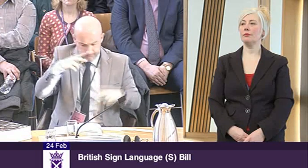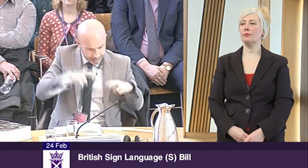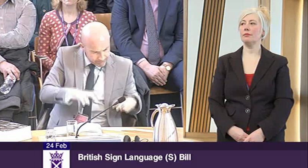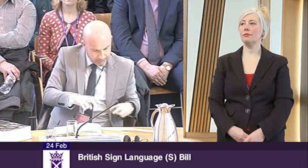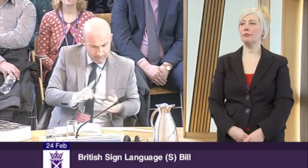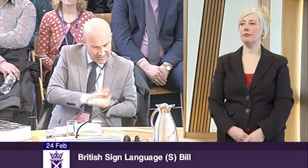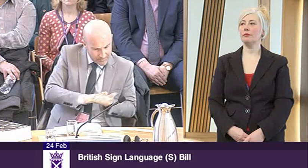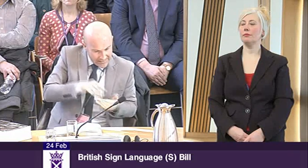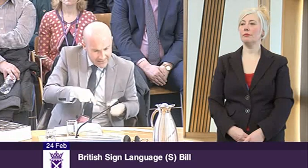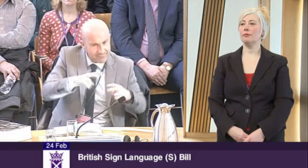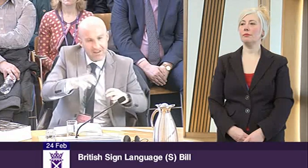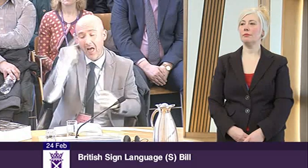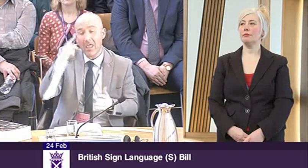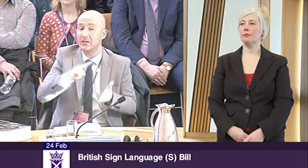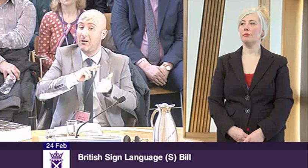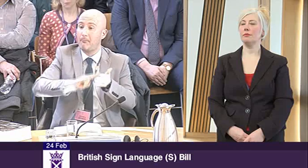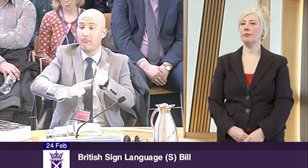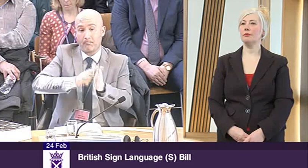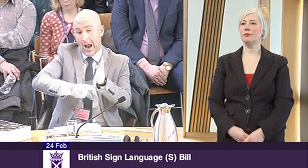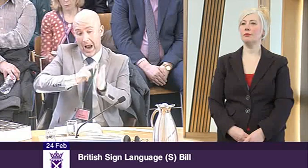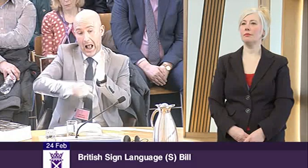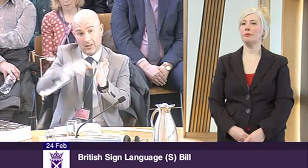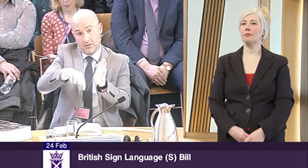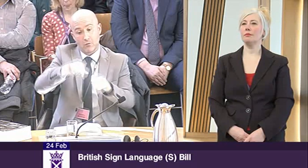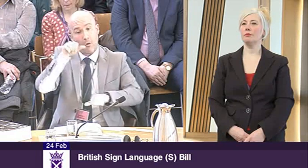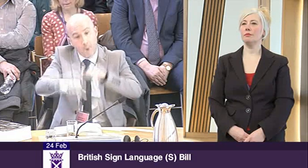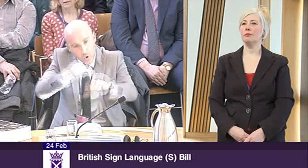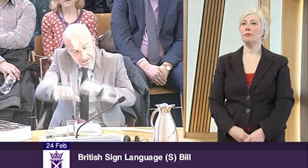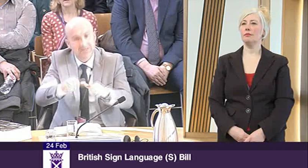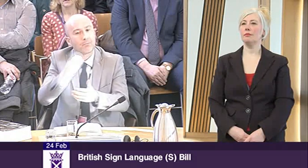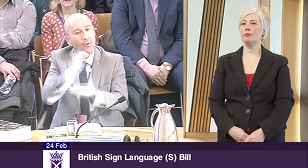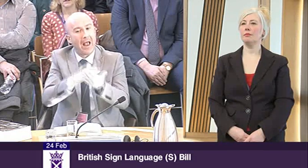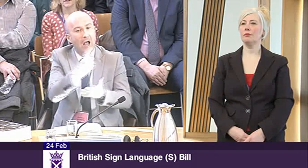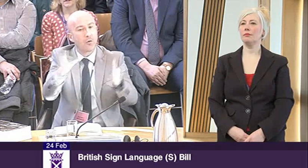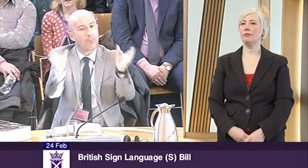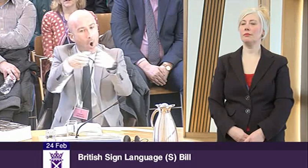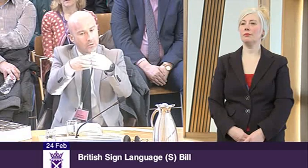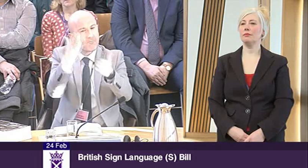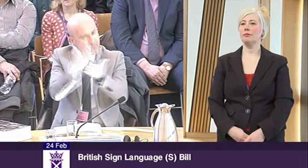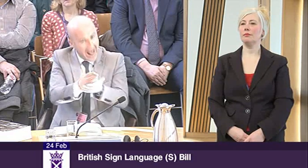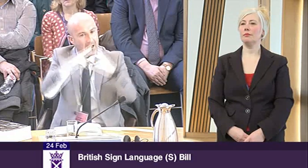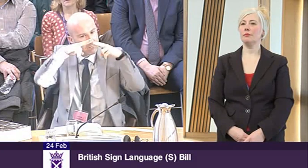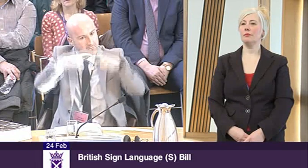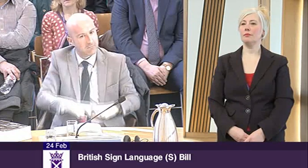the issues as they experience them in their particular fields. It is important that each